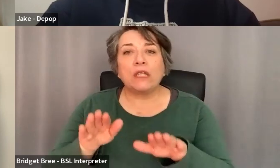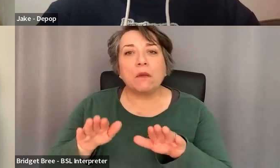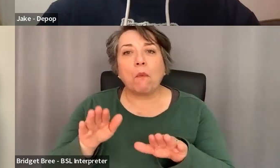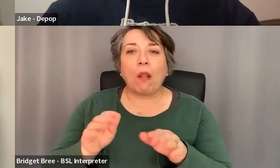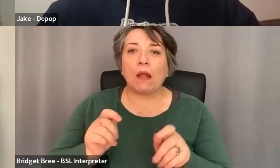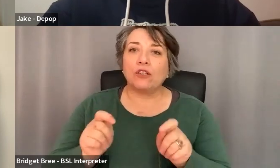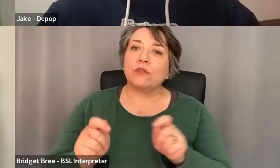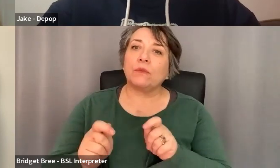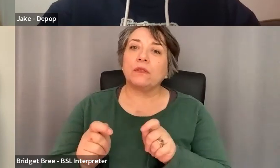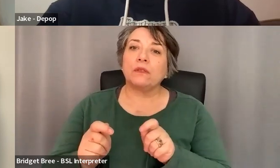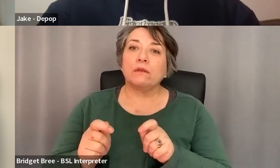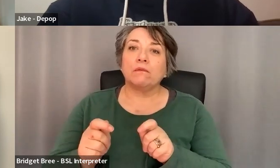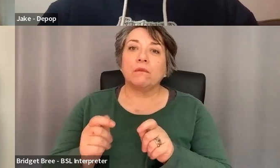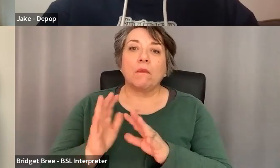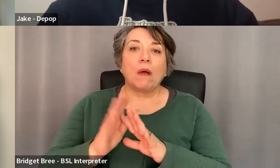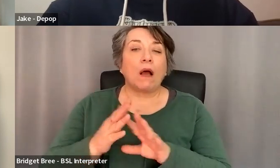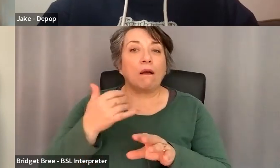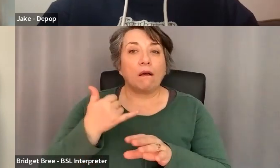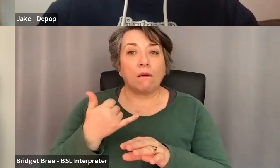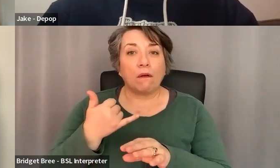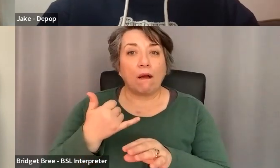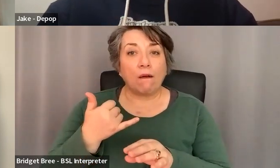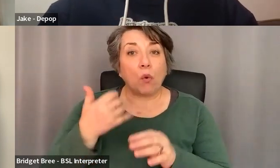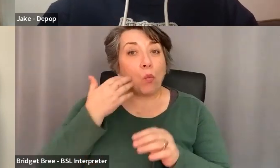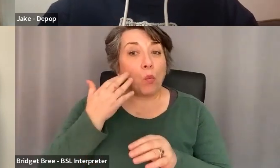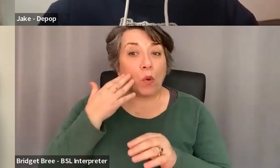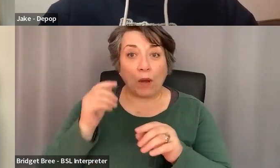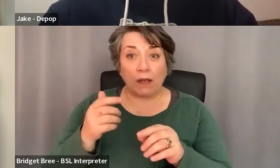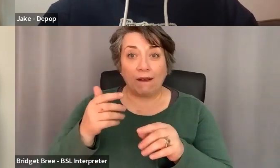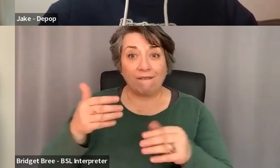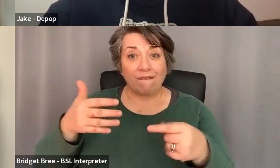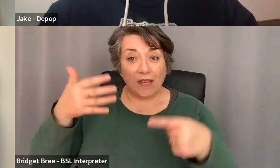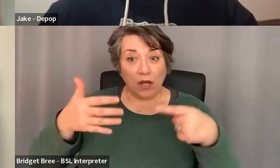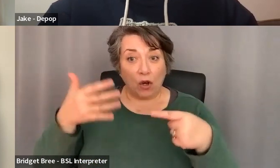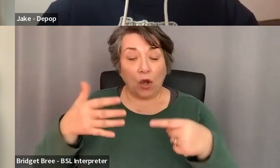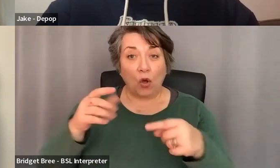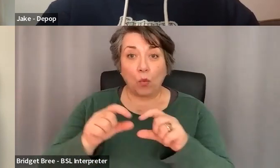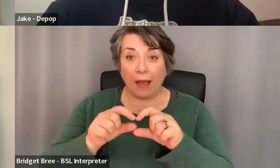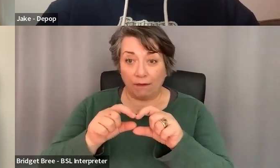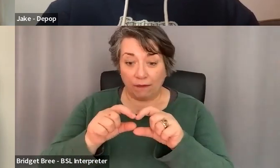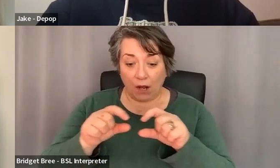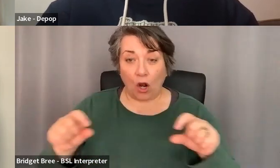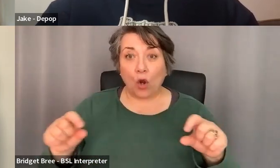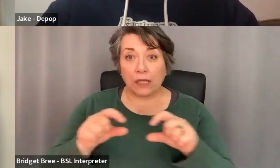We also have closed captions on our calls. And we have the options to all of the interviews fully, remotely, as well. have closed captions on the calls, and a chance to do the interviews remotely.